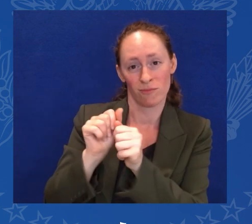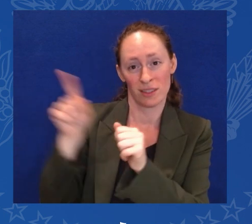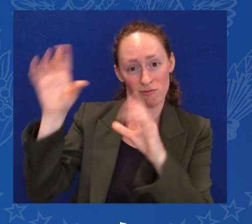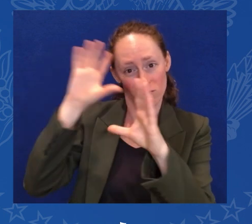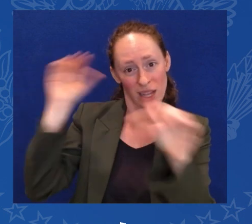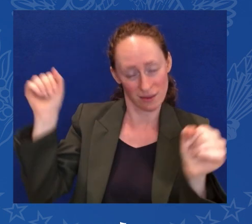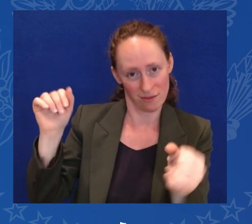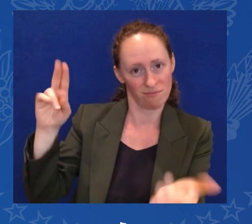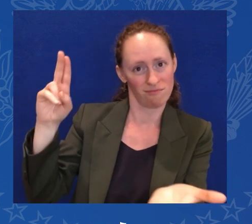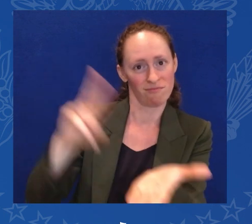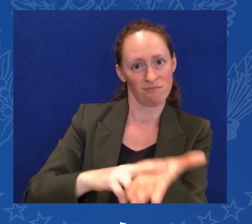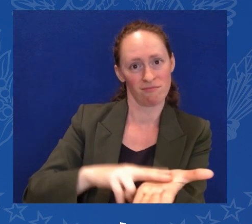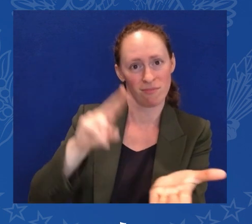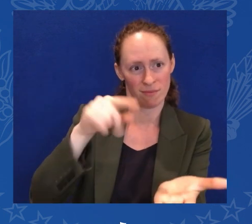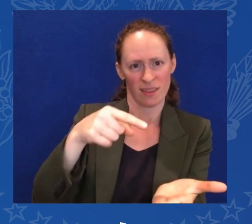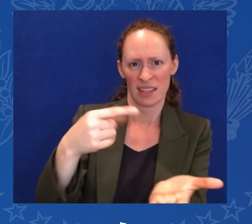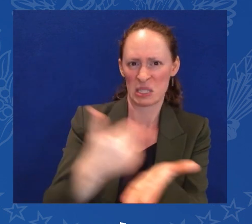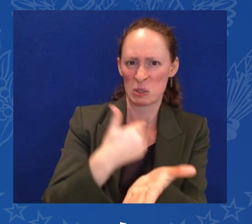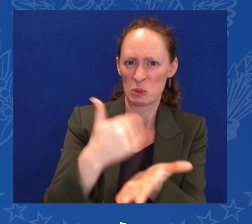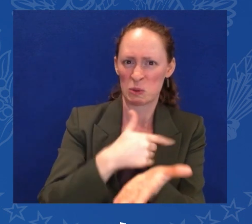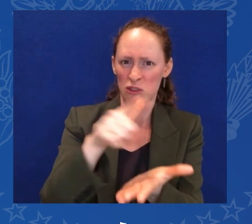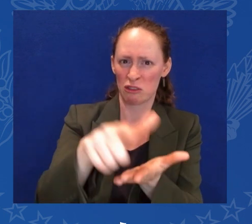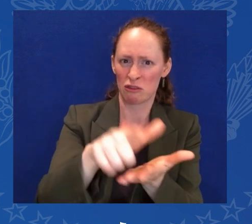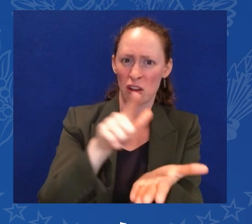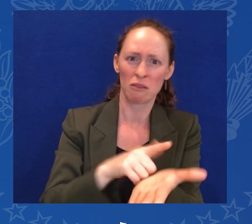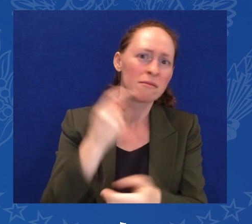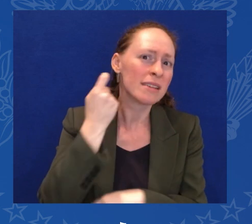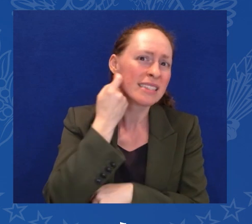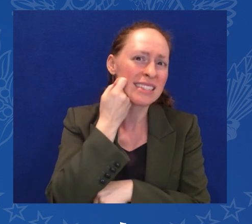So many leaders here today made that progress possible.